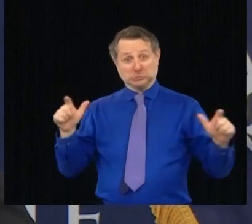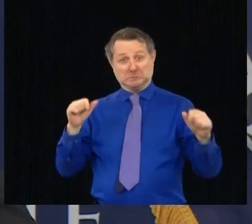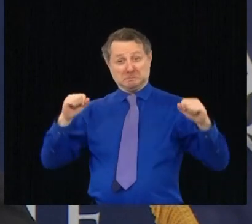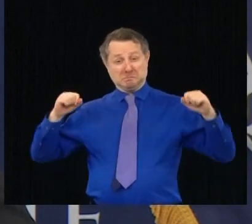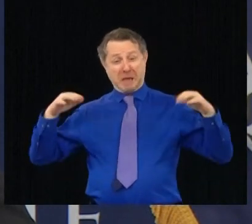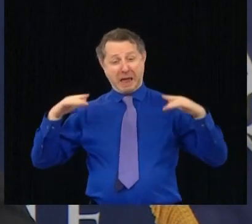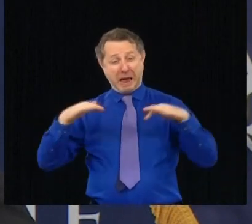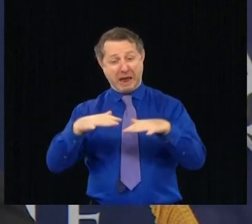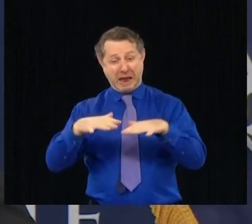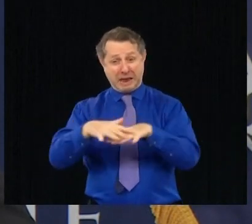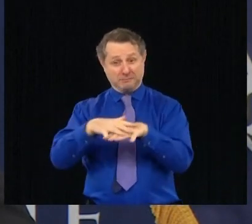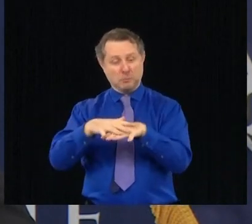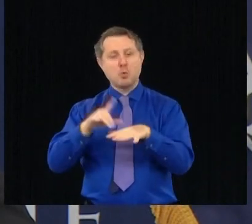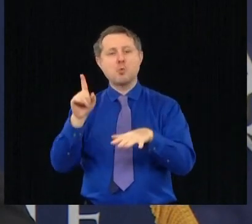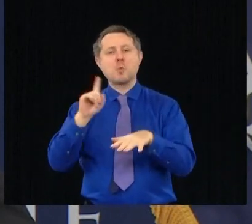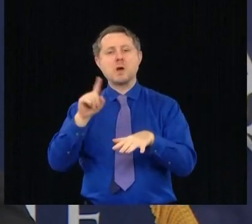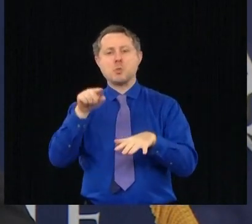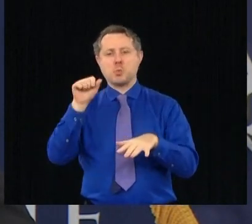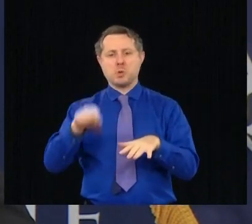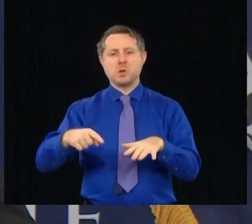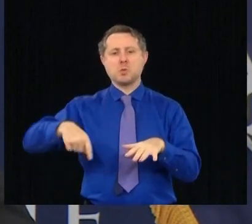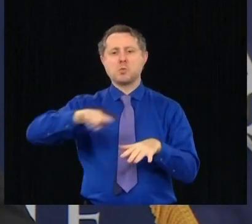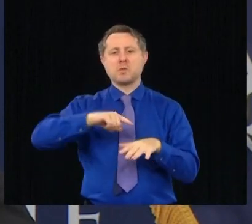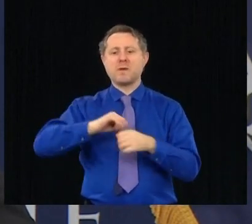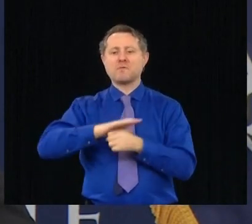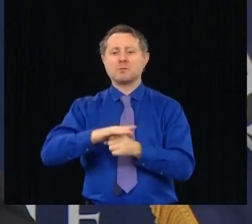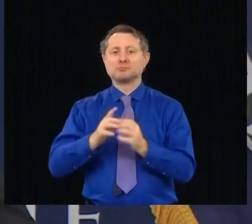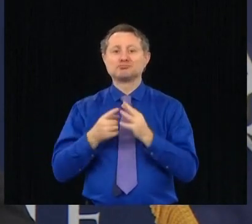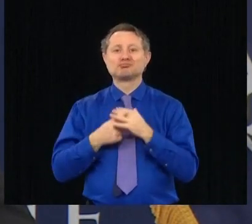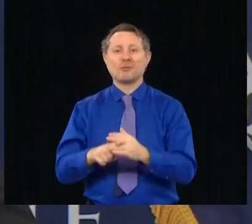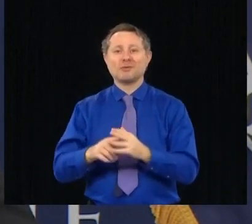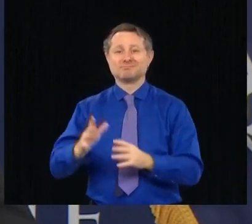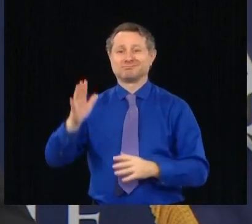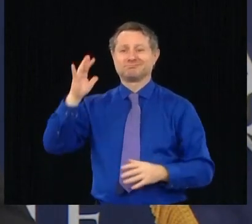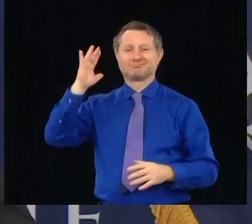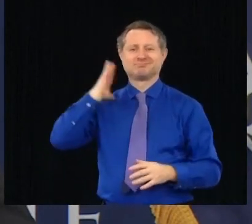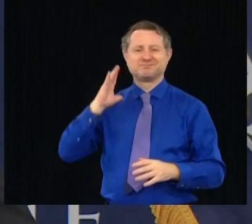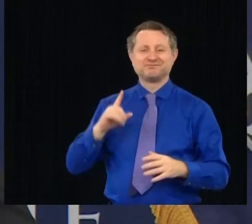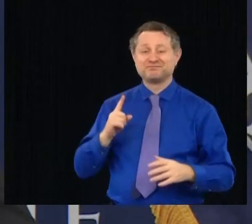ACCORDING TO THE GUIDANCE ON LARGE GATHERINGS, BUT, LOOK,